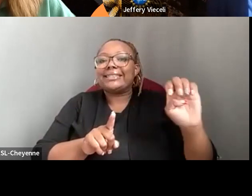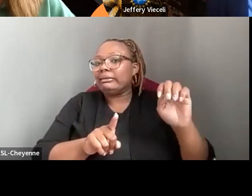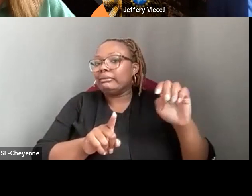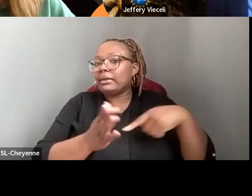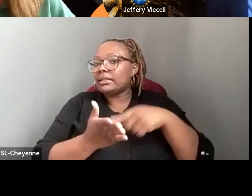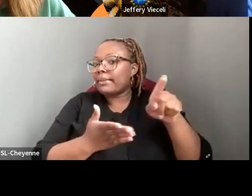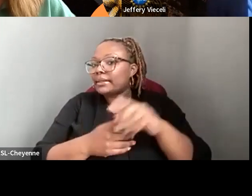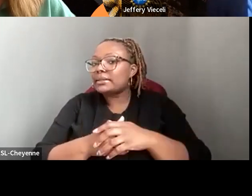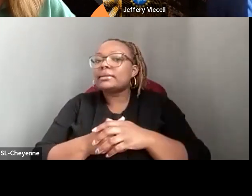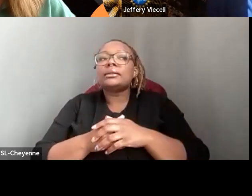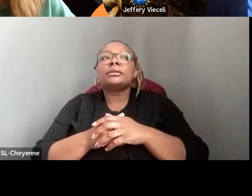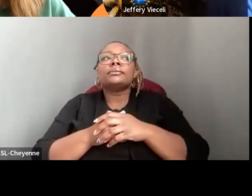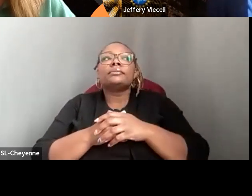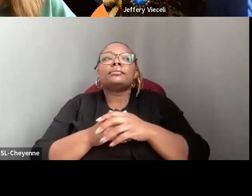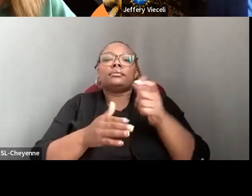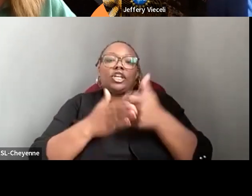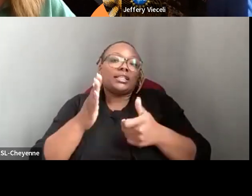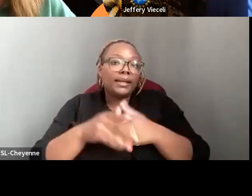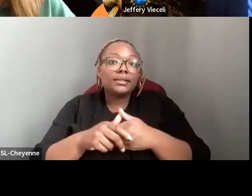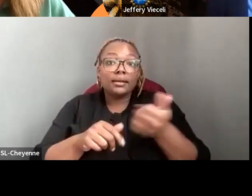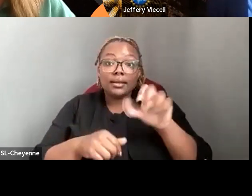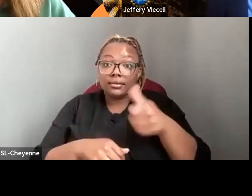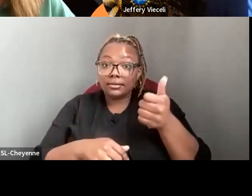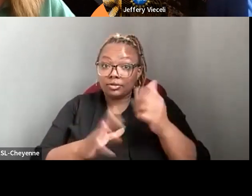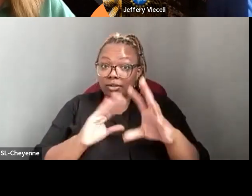Anyone else have anything to add to that one?